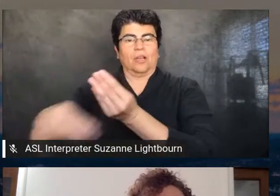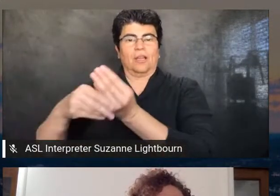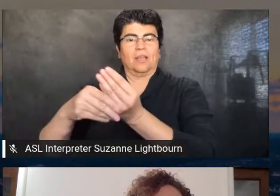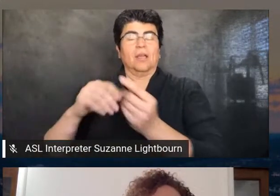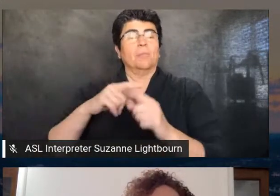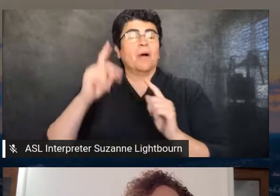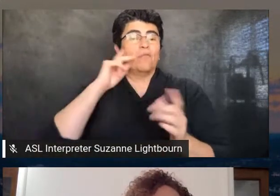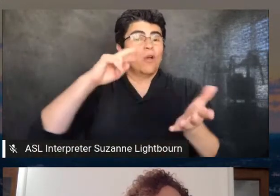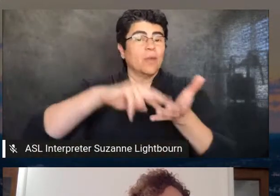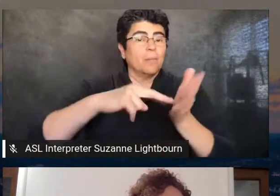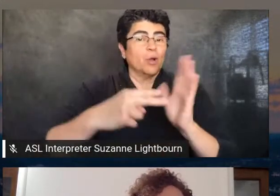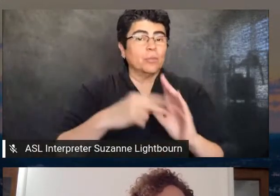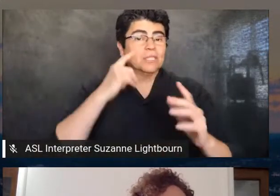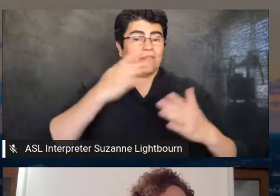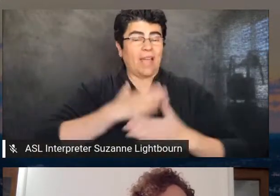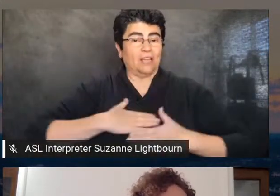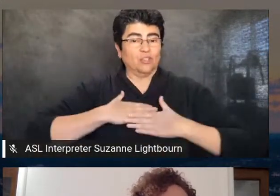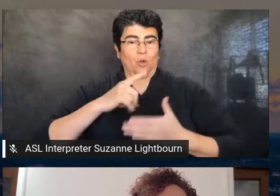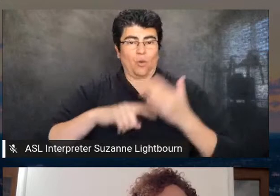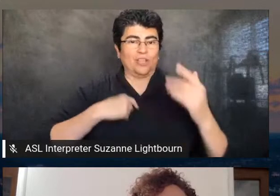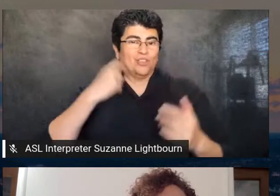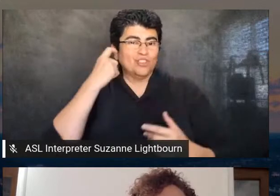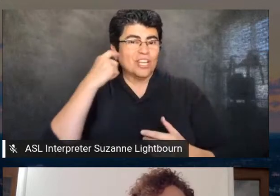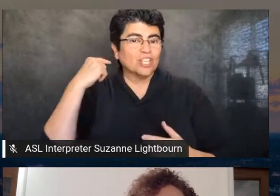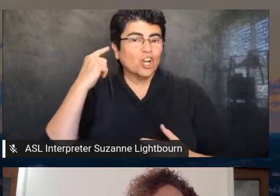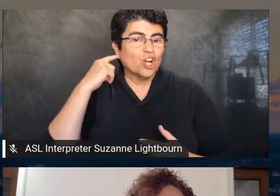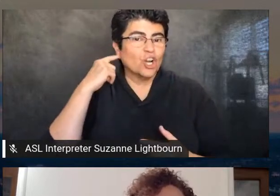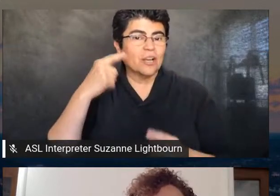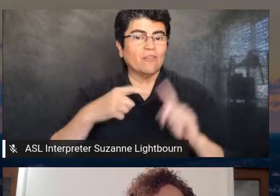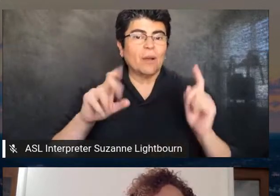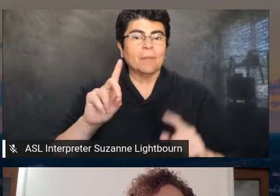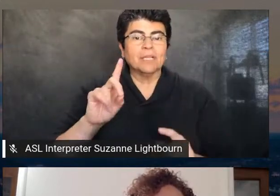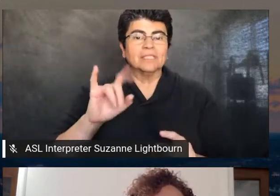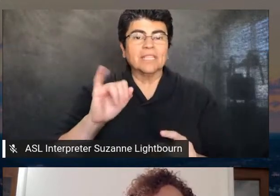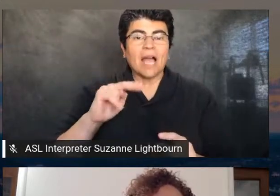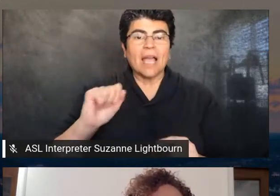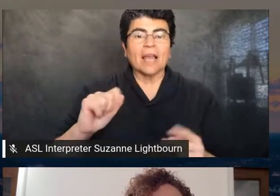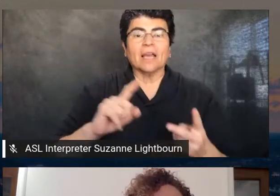what you've just heard from Diana and Tatiana and Rene,